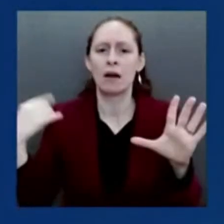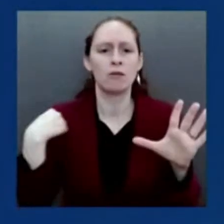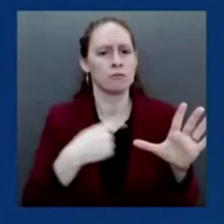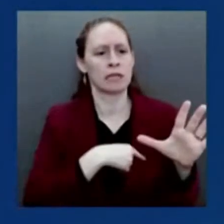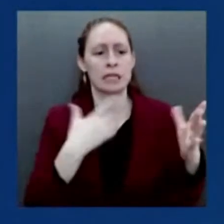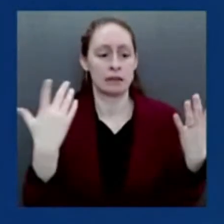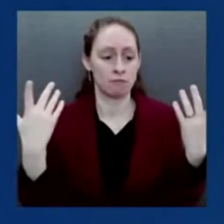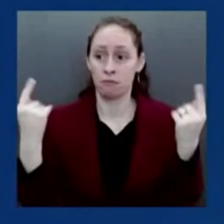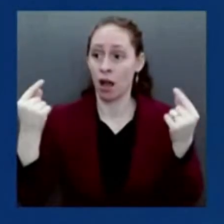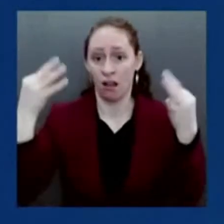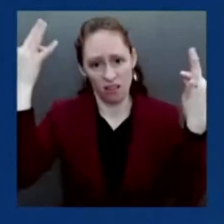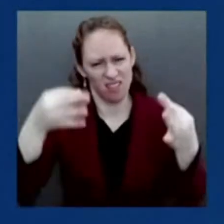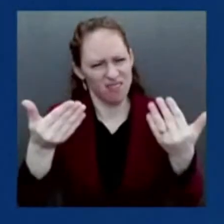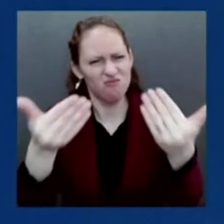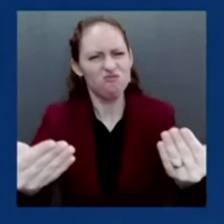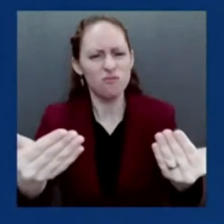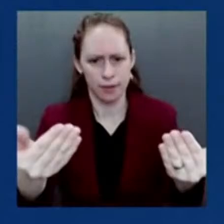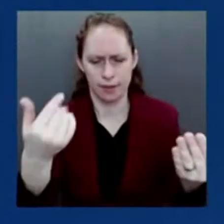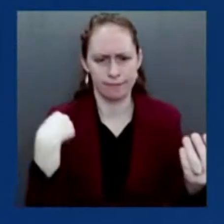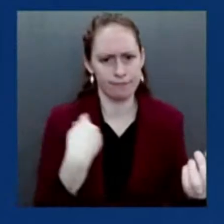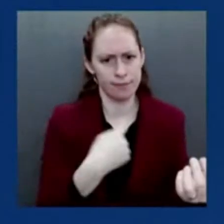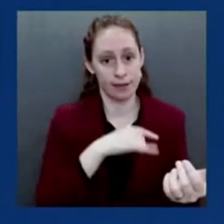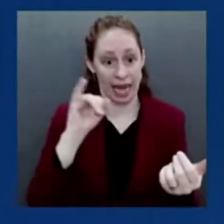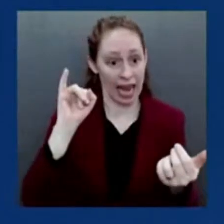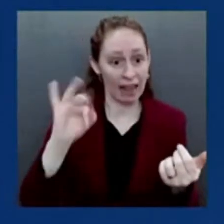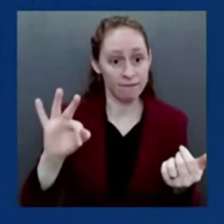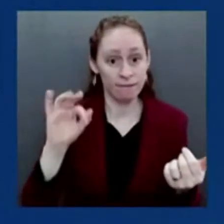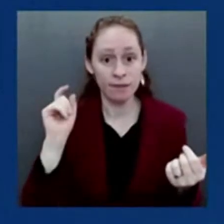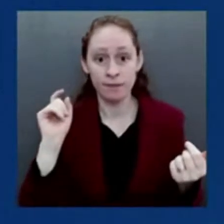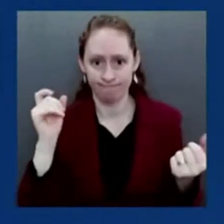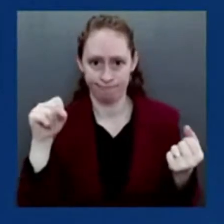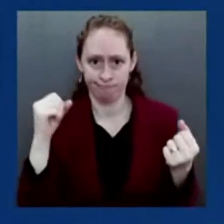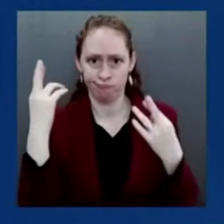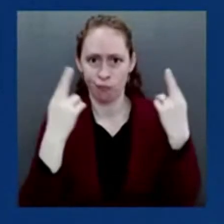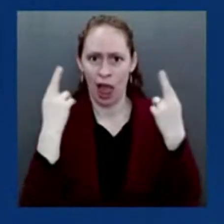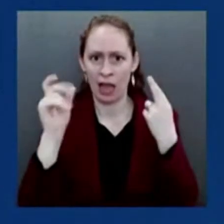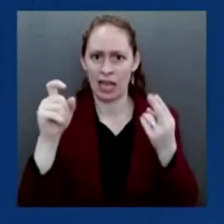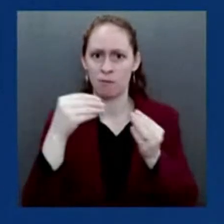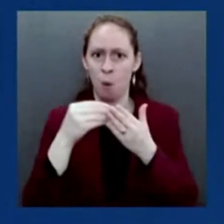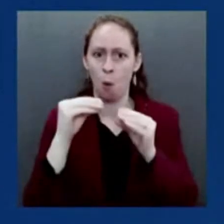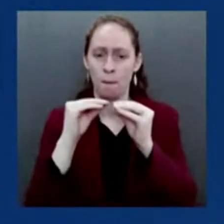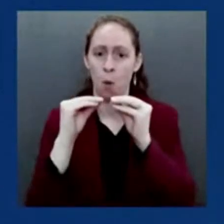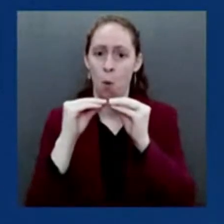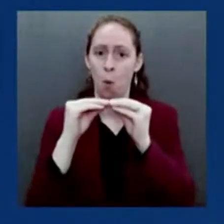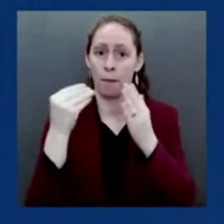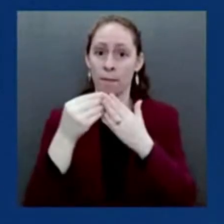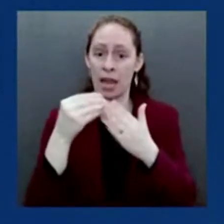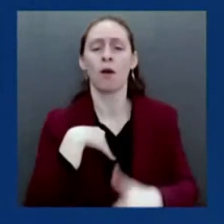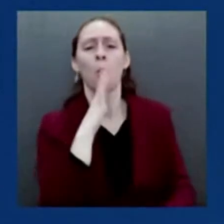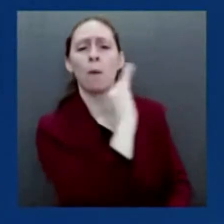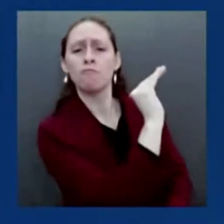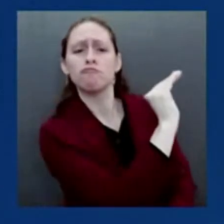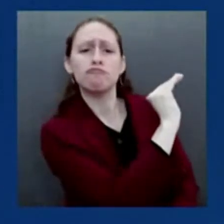OMICRON, AS THE PRESIDENT HAS SAID WE WILL DO EVERYTHING THAT WE NEED TO DO IN ORDER TO BEAT THE PANDEMIC. IF WE DO NEED MORE MONEY, AND